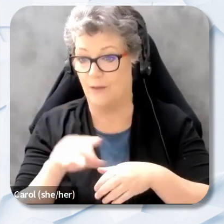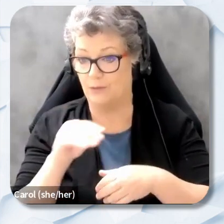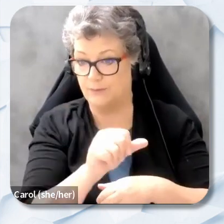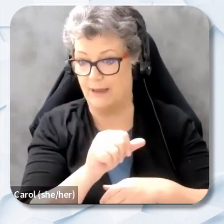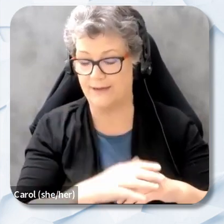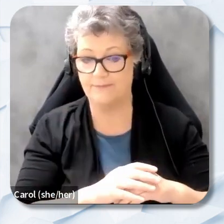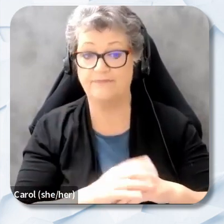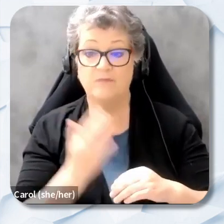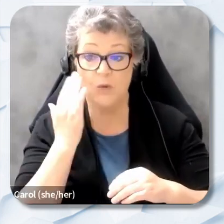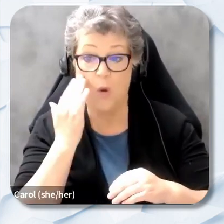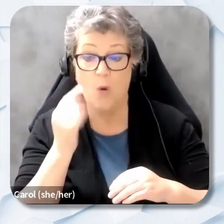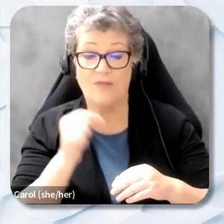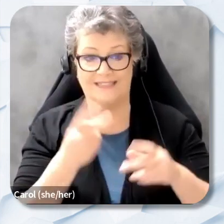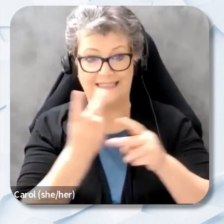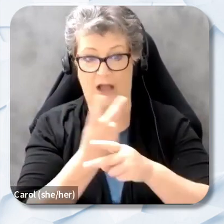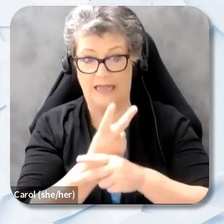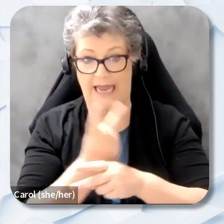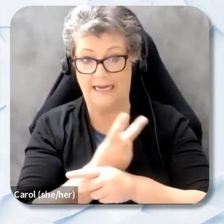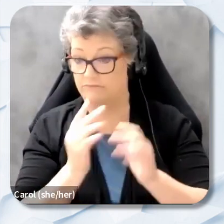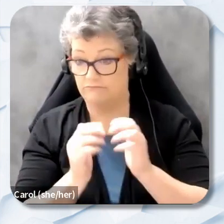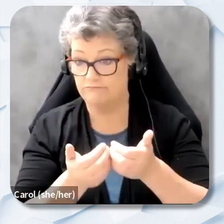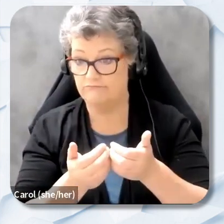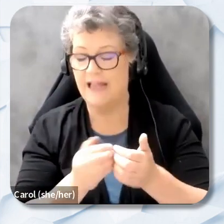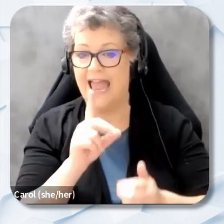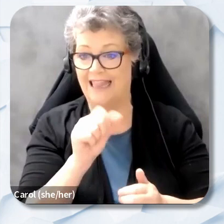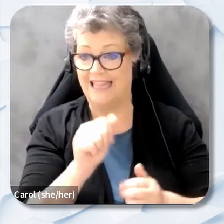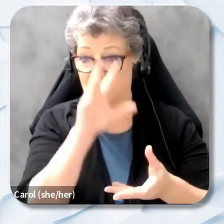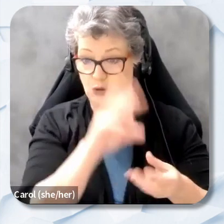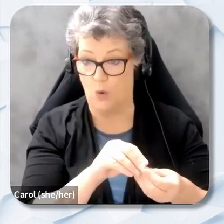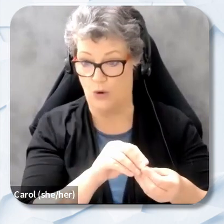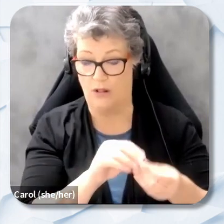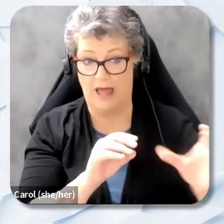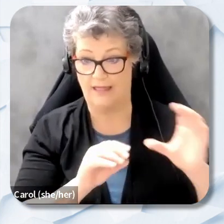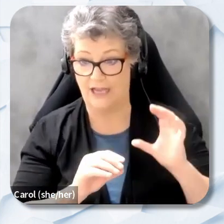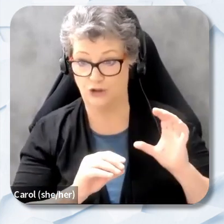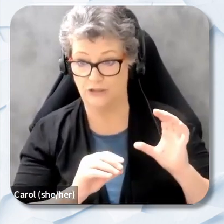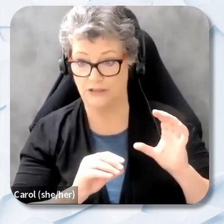Please note that this is calculated by taking the LEAs total EEF allocation and subtracting